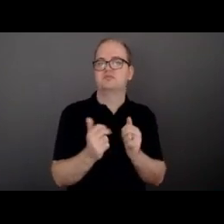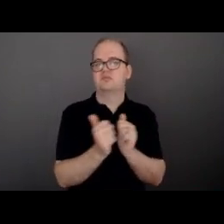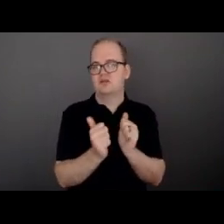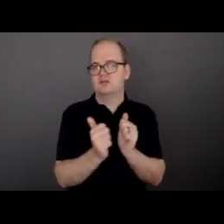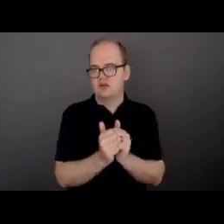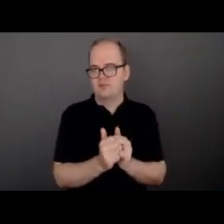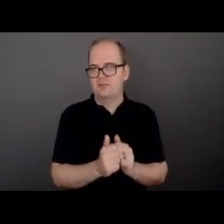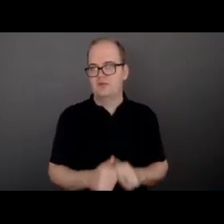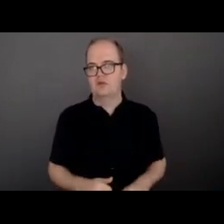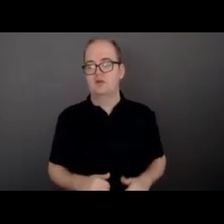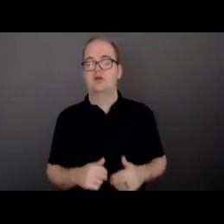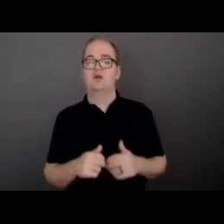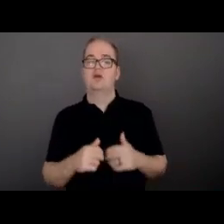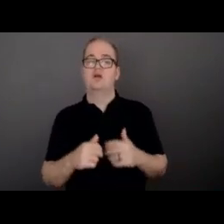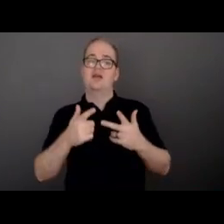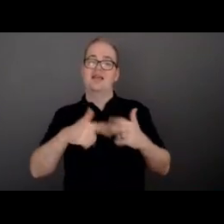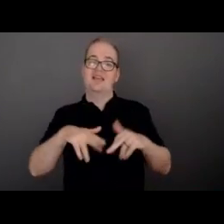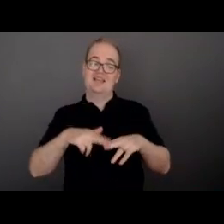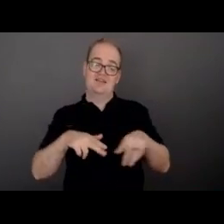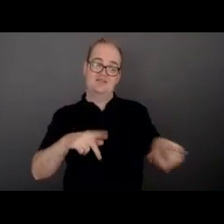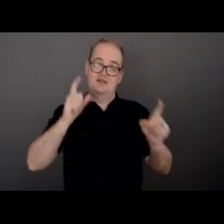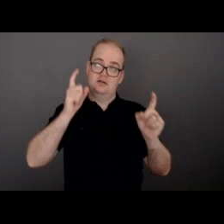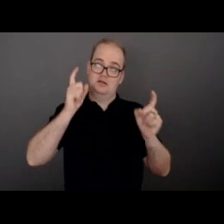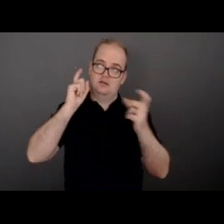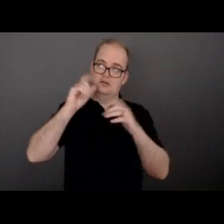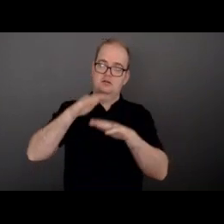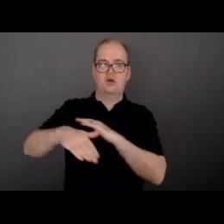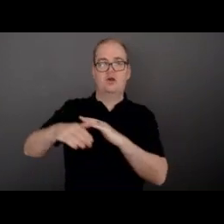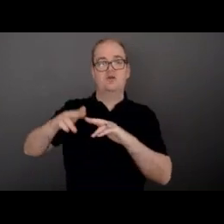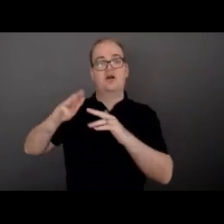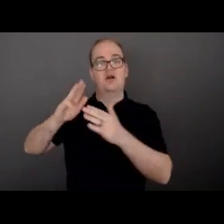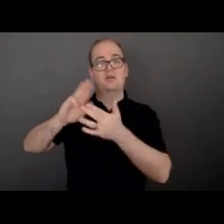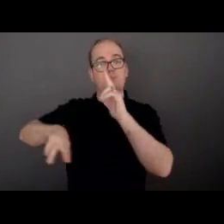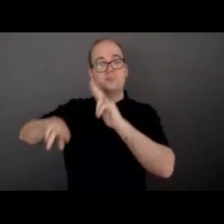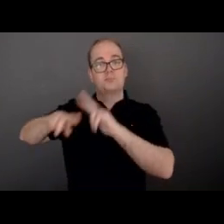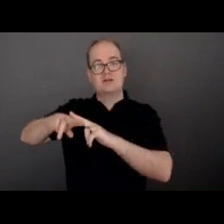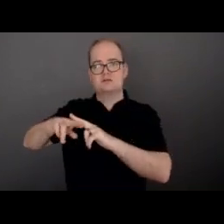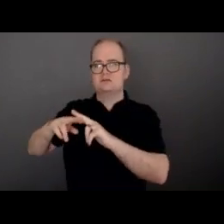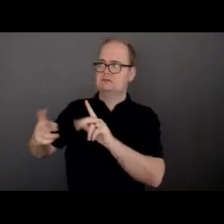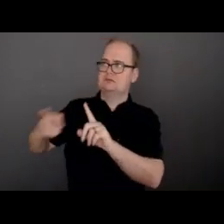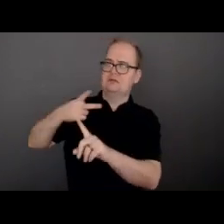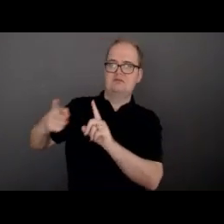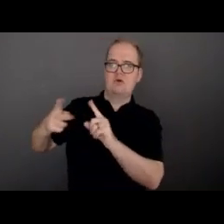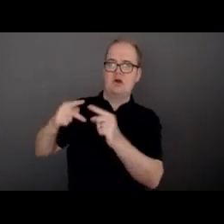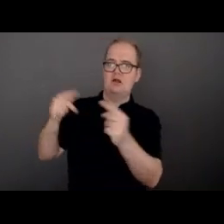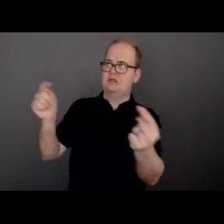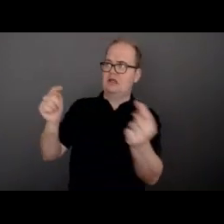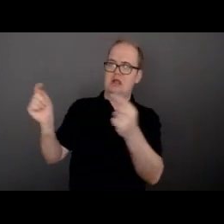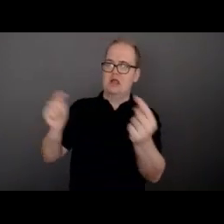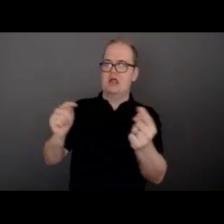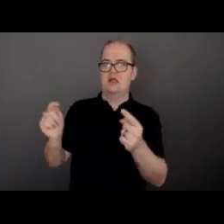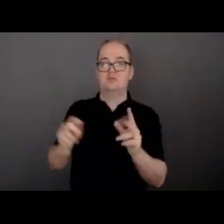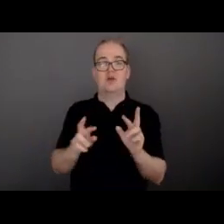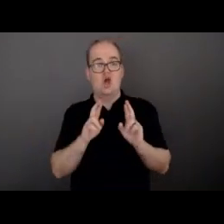using violence in the home, hopefully there is a safe parent that can connect them with